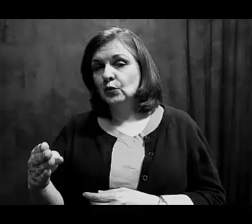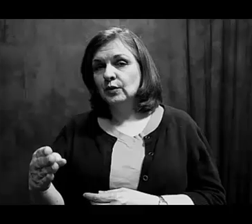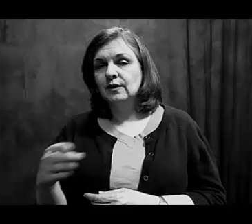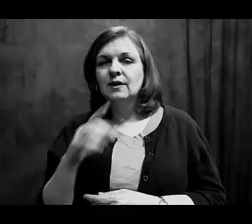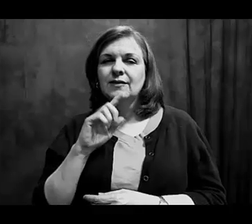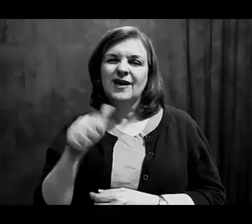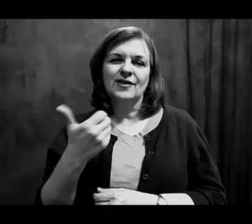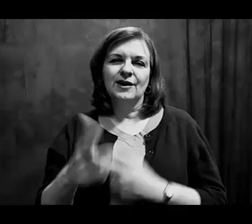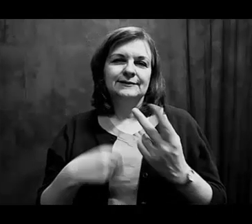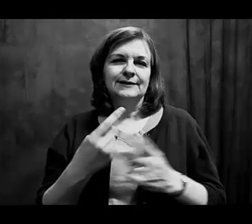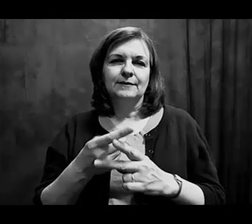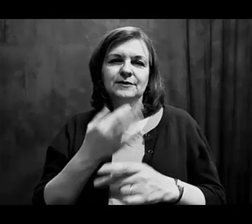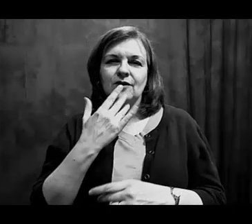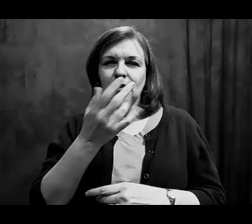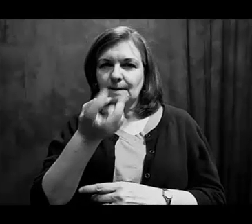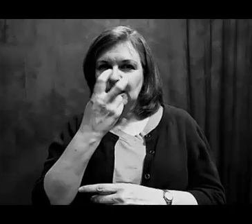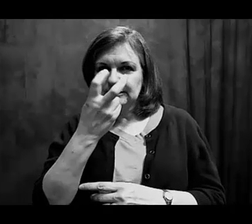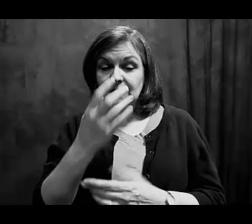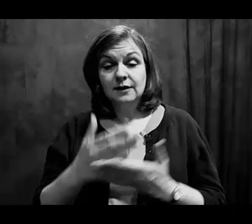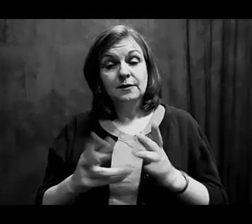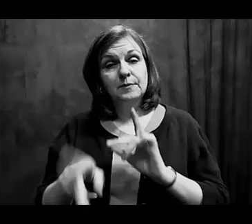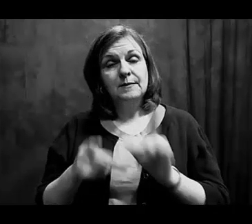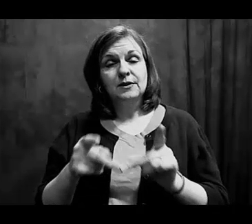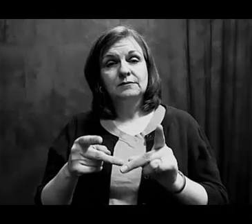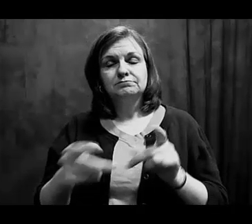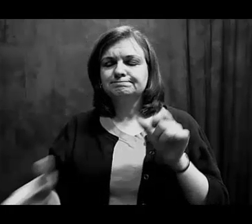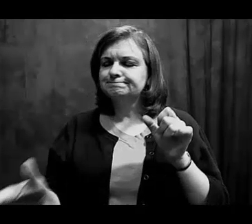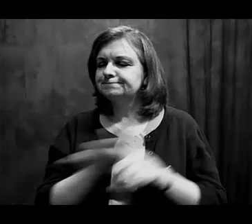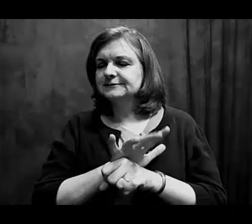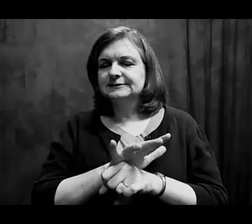there are other types of colorblindness some individuals are completely colorblind